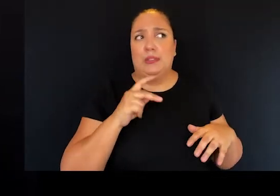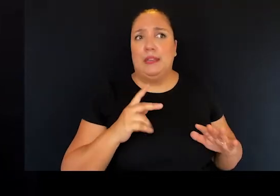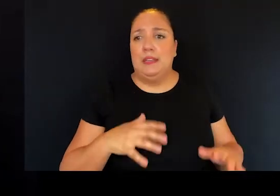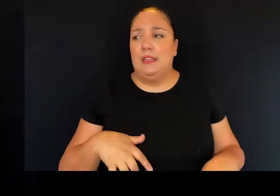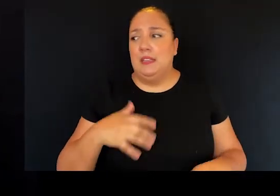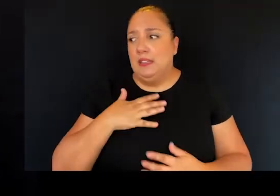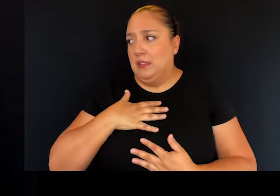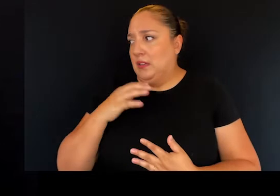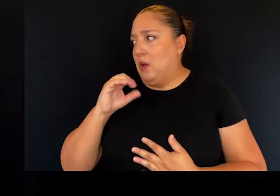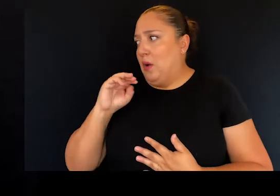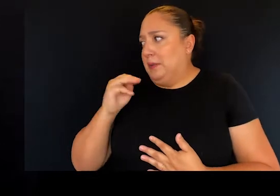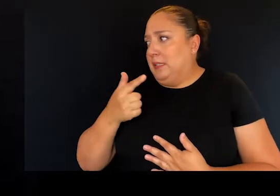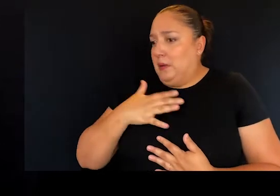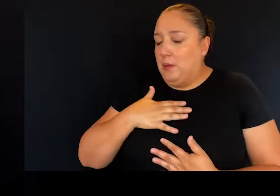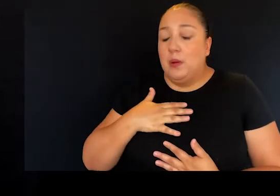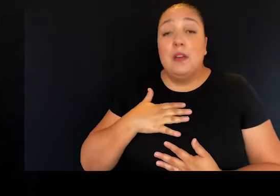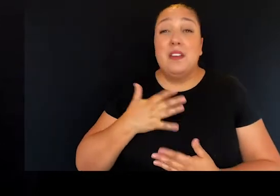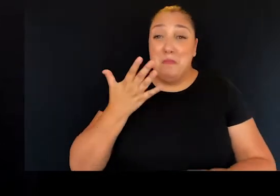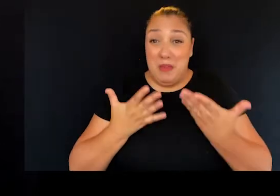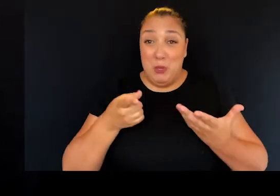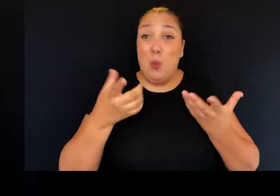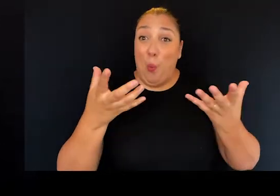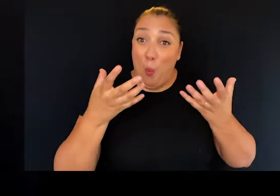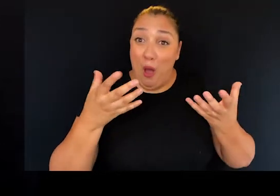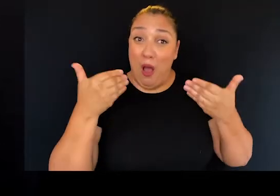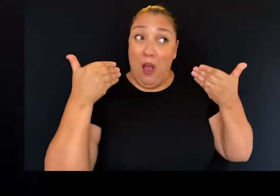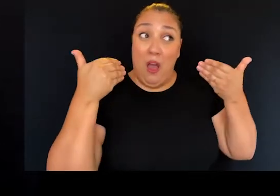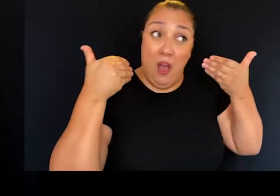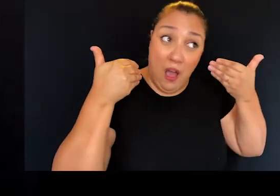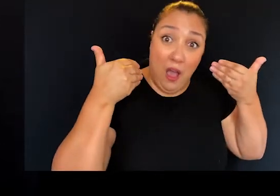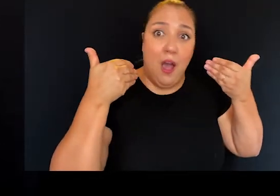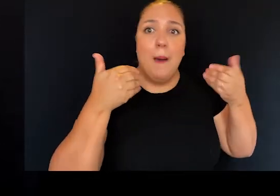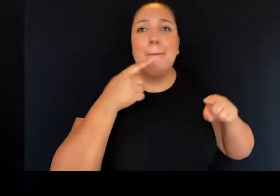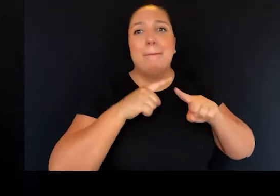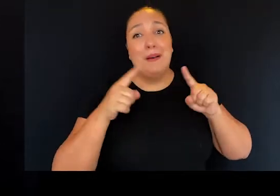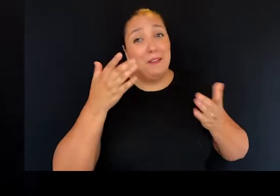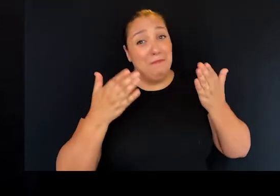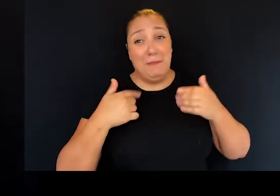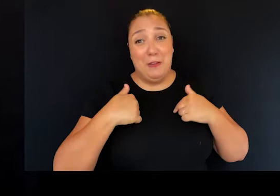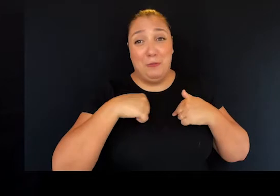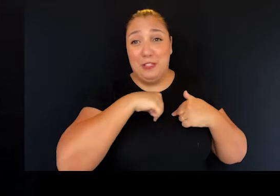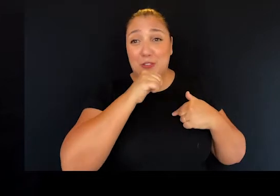and a lot of times maybe want to correct someone, but maybe sometimes we don't. Let's talk a little bit about that.